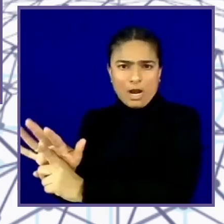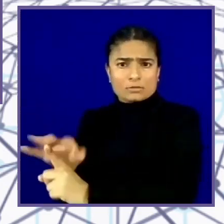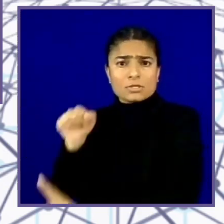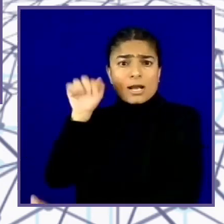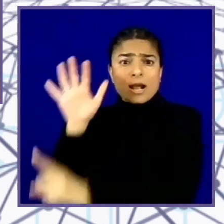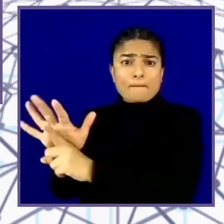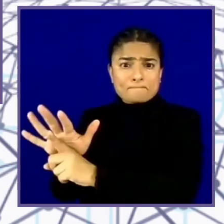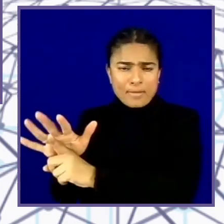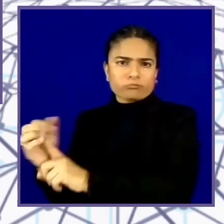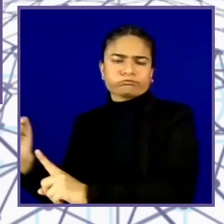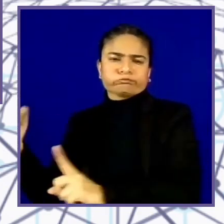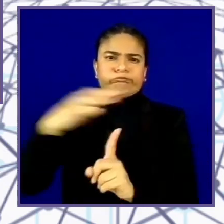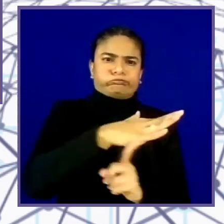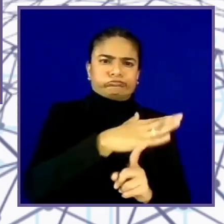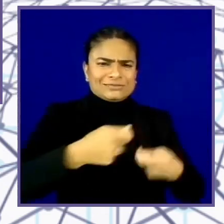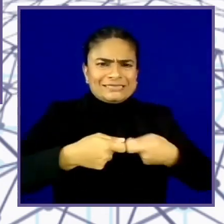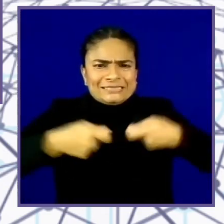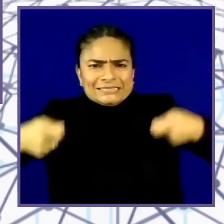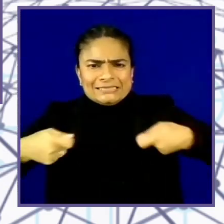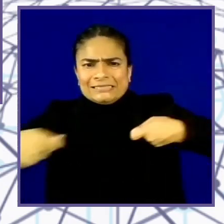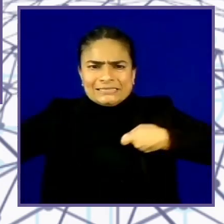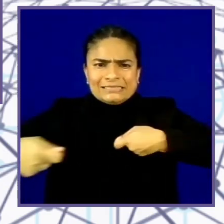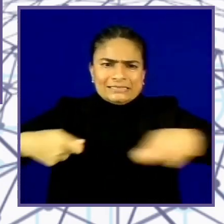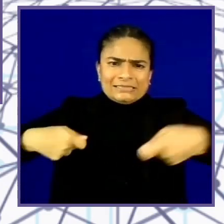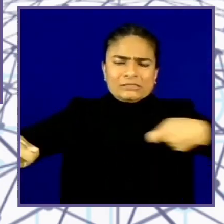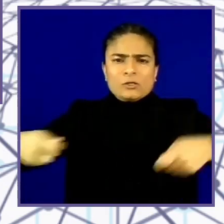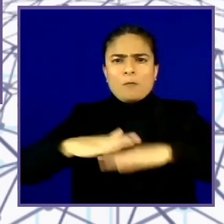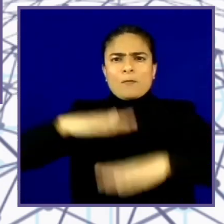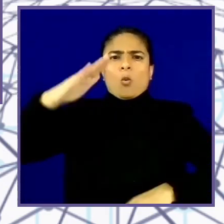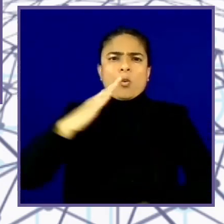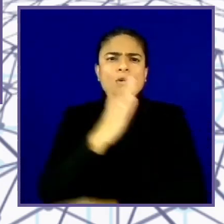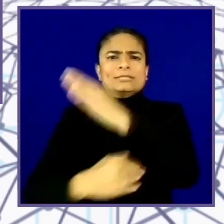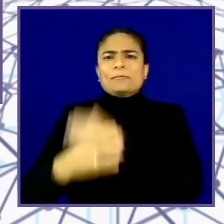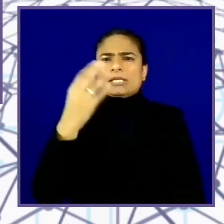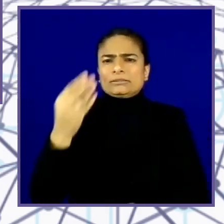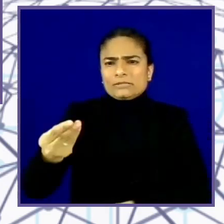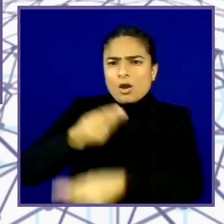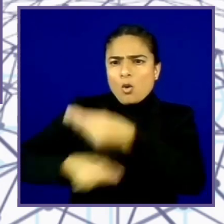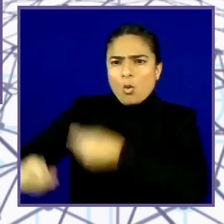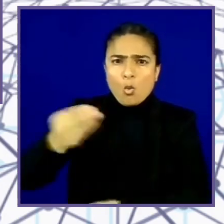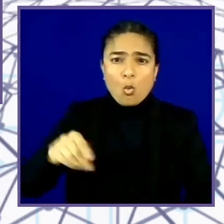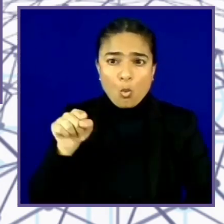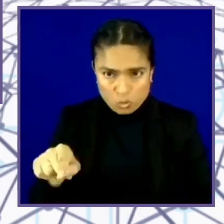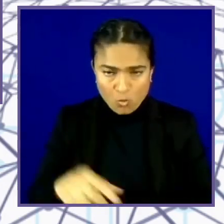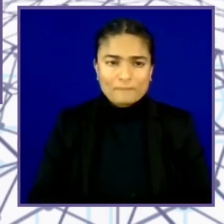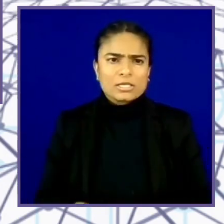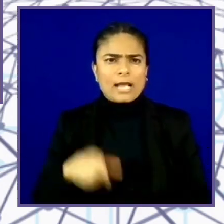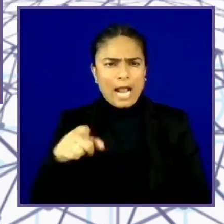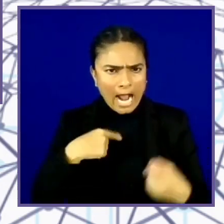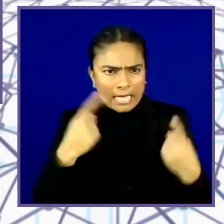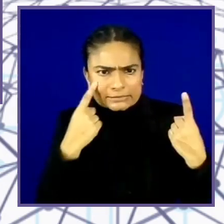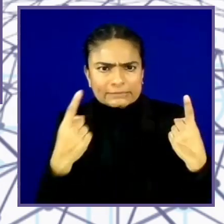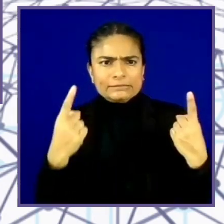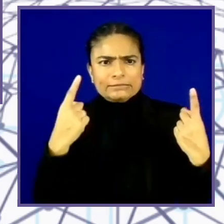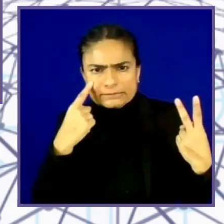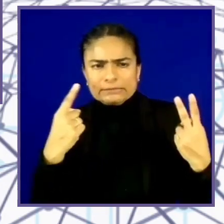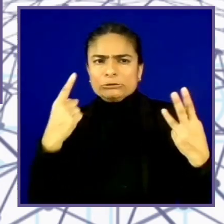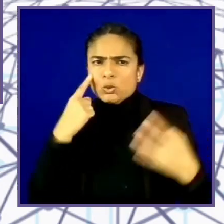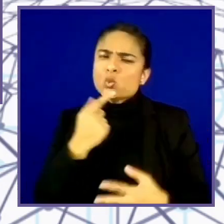and existing format today still remains largely inaccessible, but not for long. Change is coming,